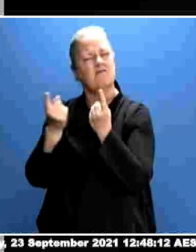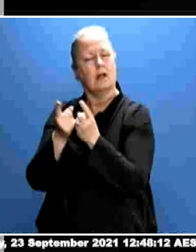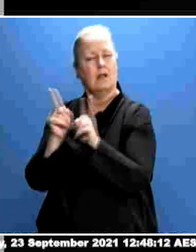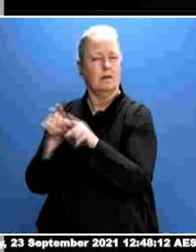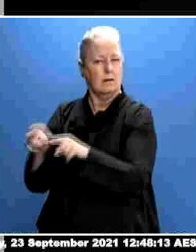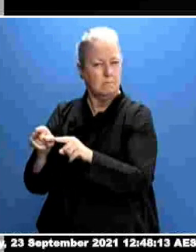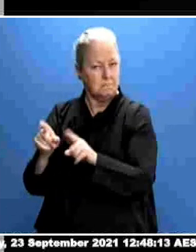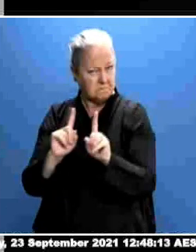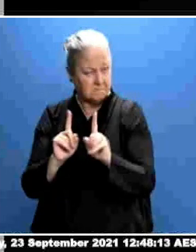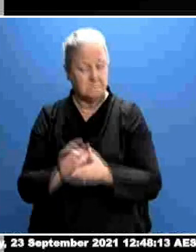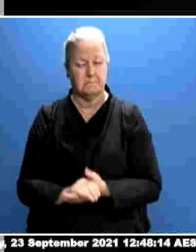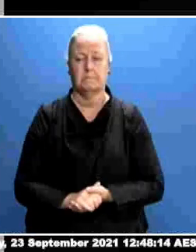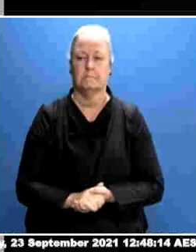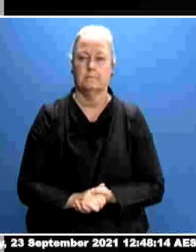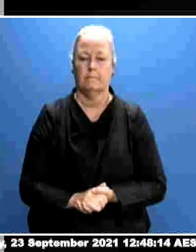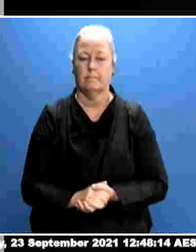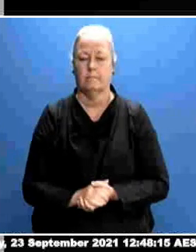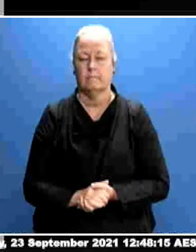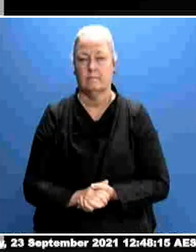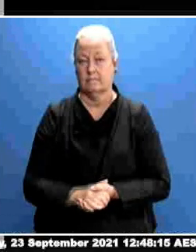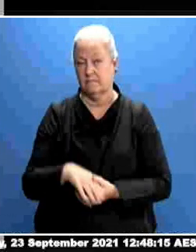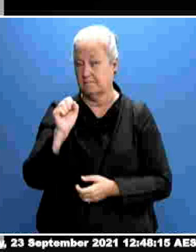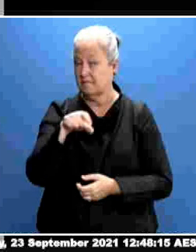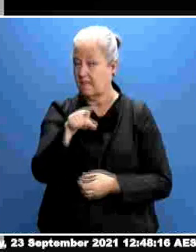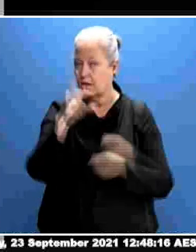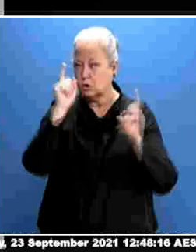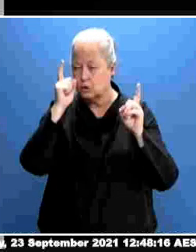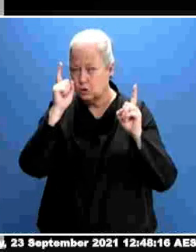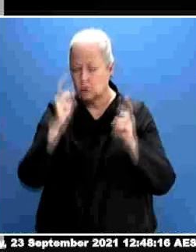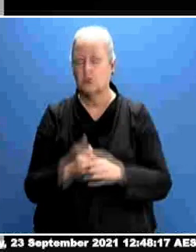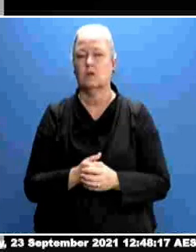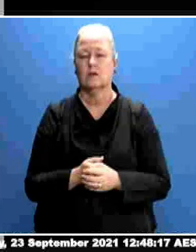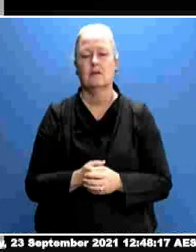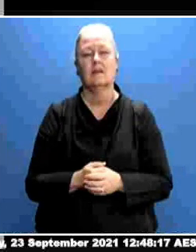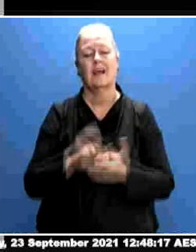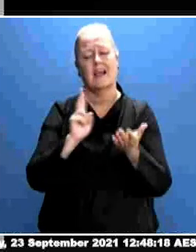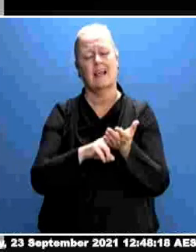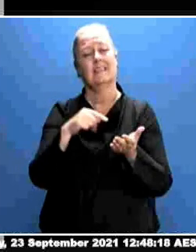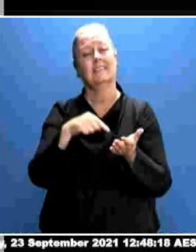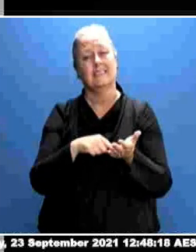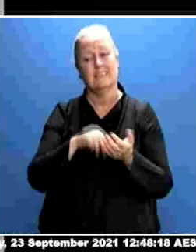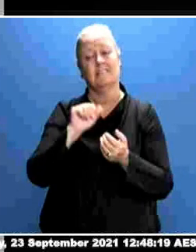That is a concern, and I've also referenced our previous submissions to the NT Royal Commission.